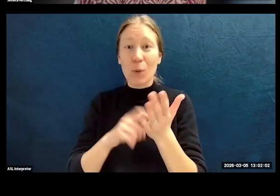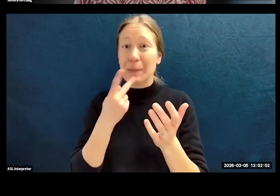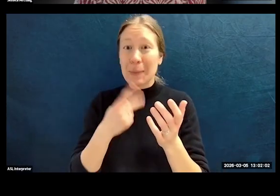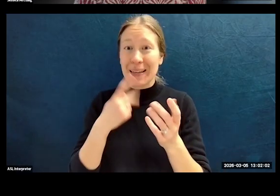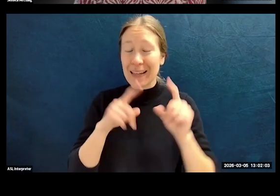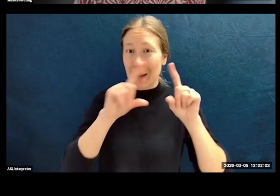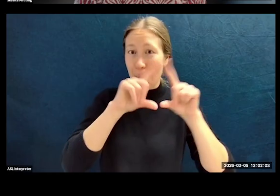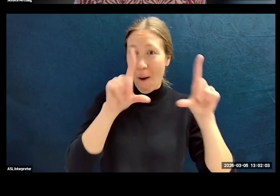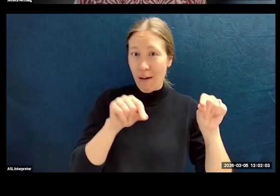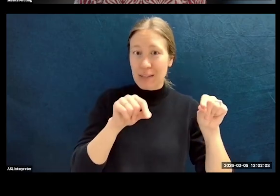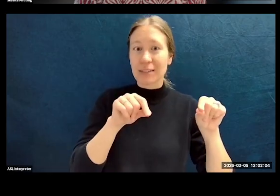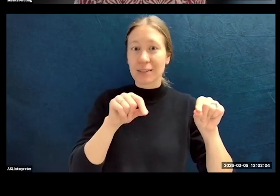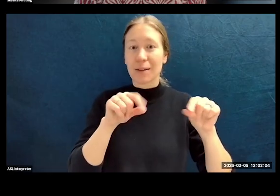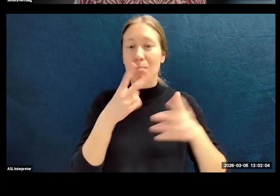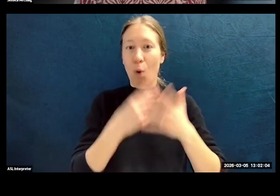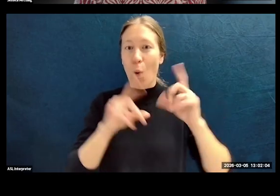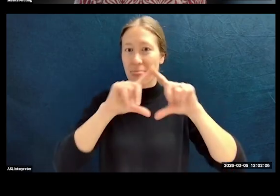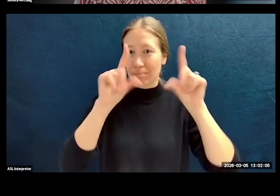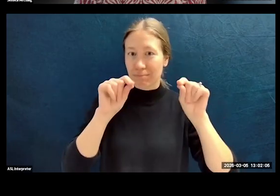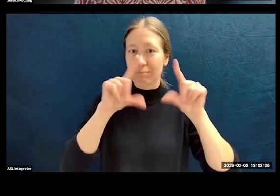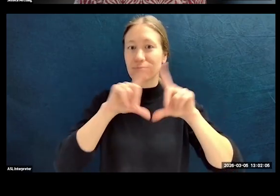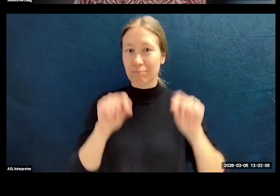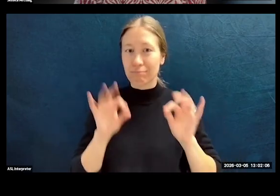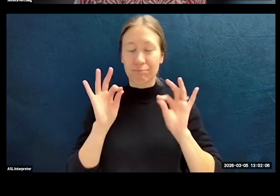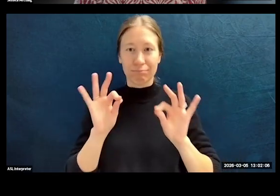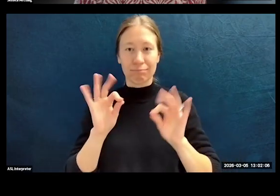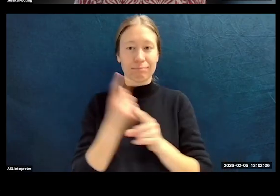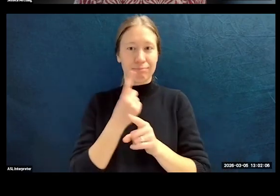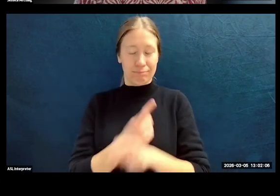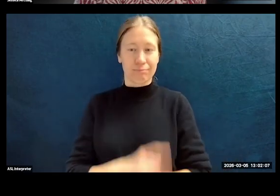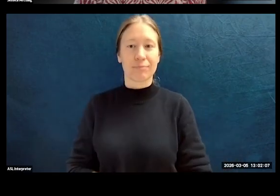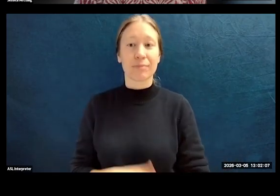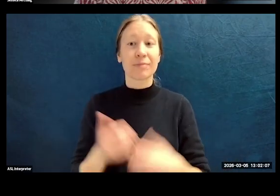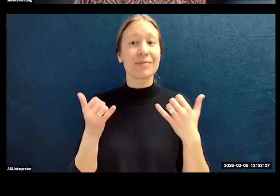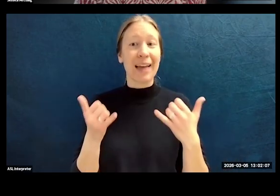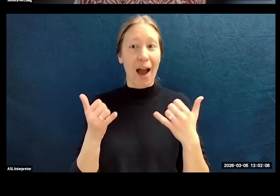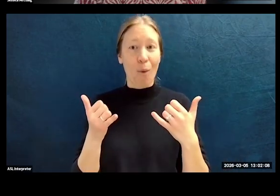so I know they've successfully been selected. I will then navigate back to the Tags pane,